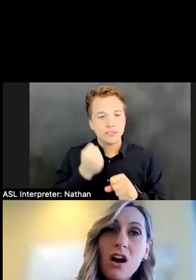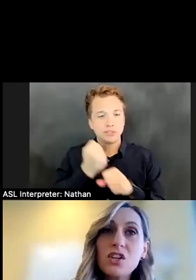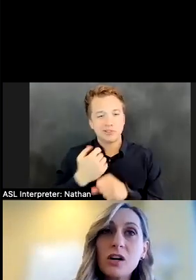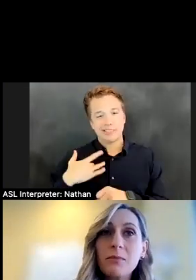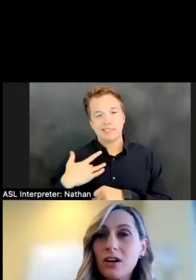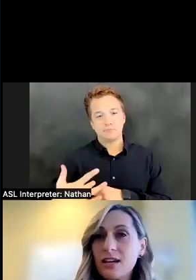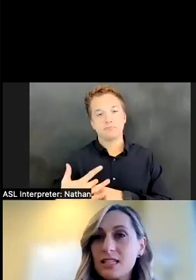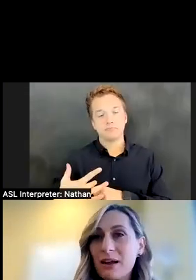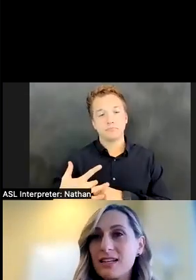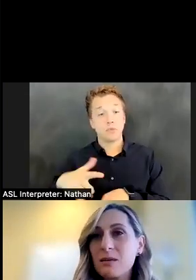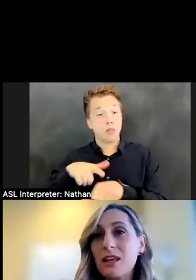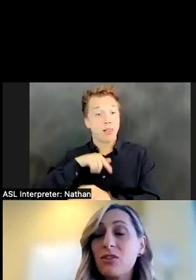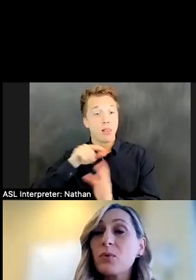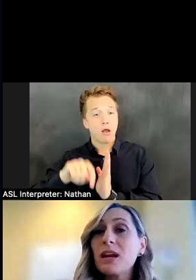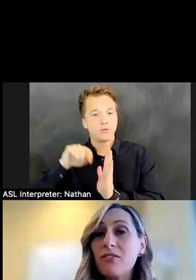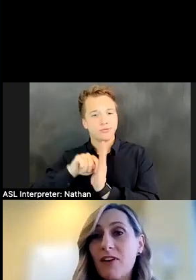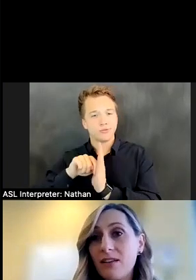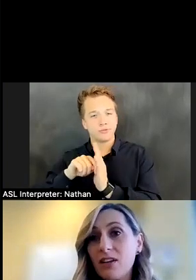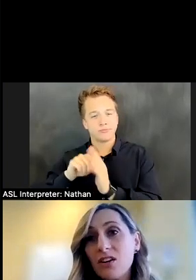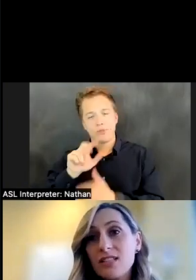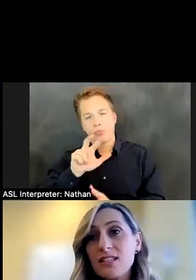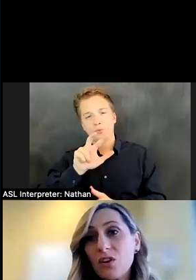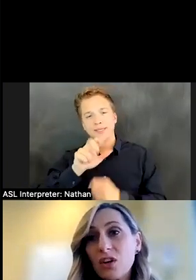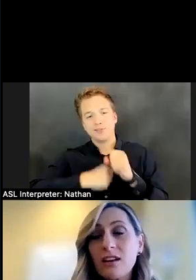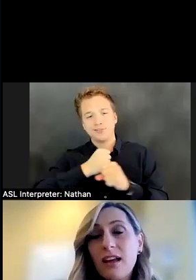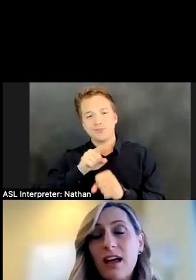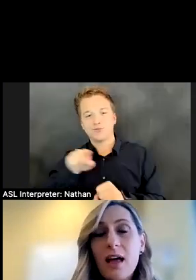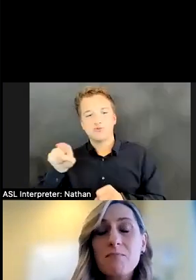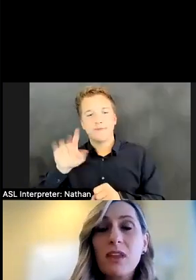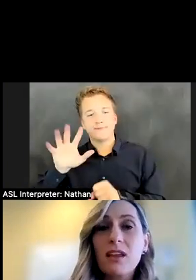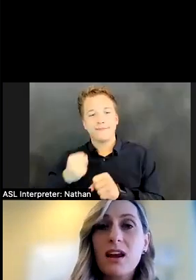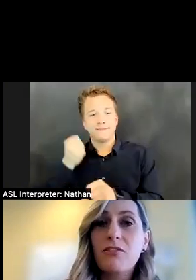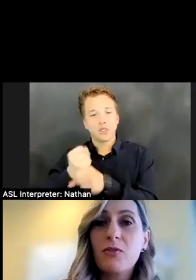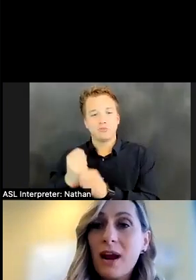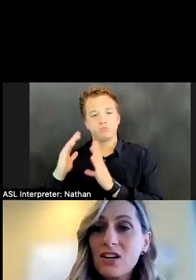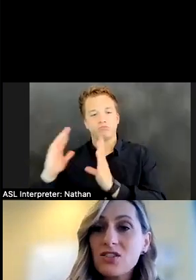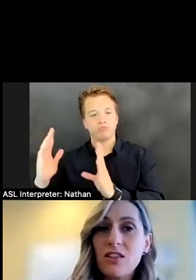Long-term, you're going to expect that to be three to five years—is a good range to